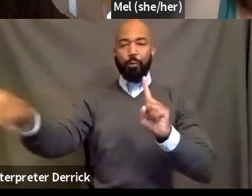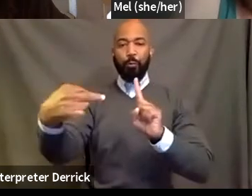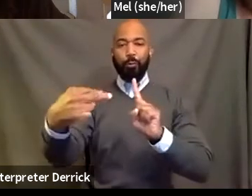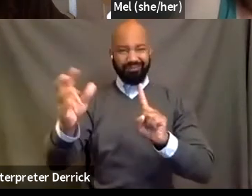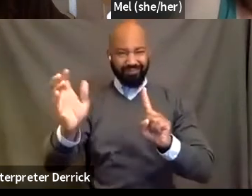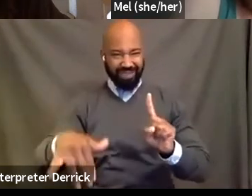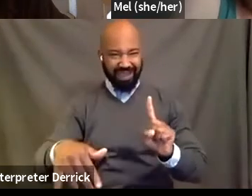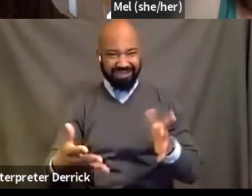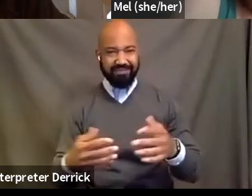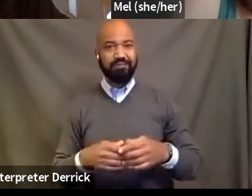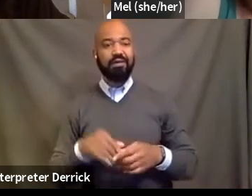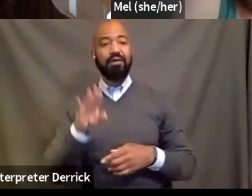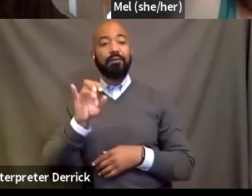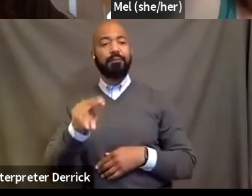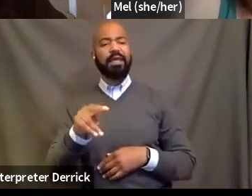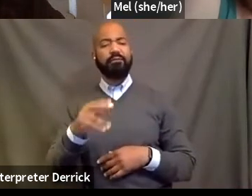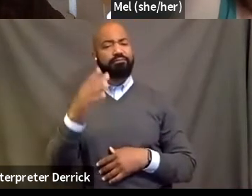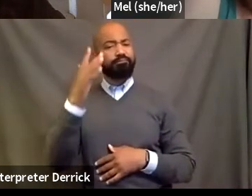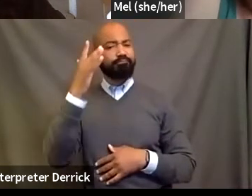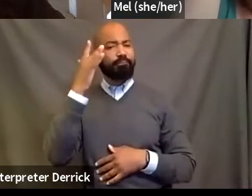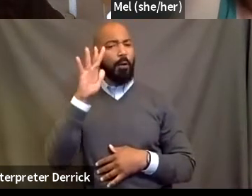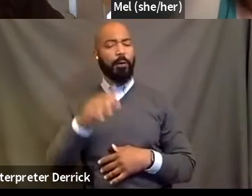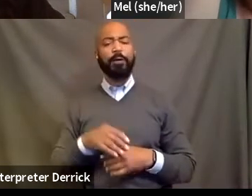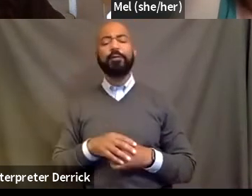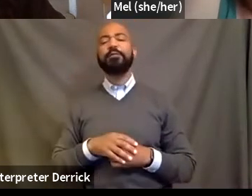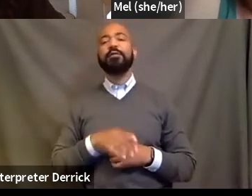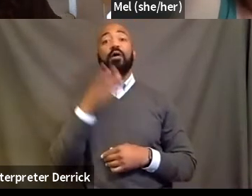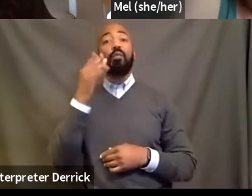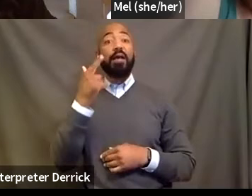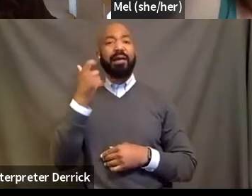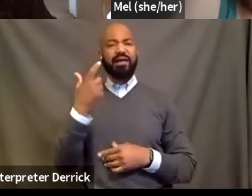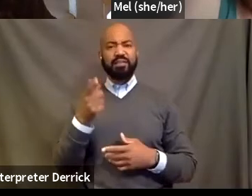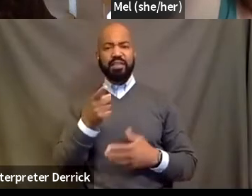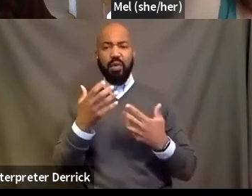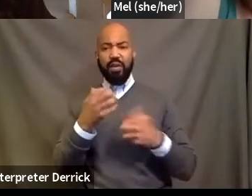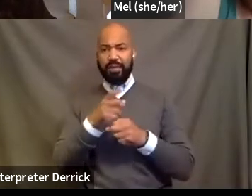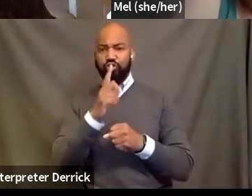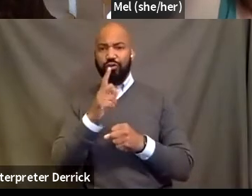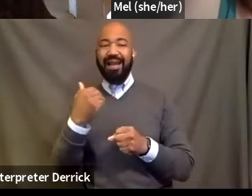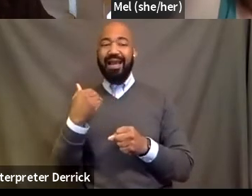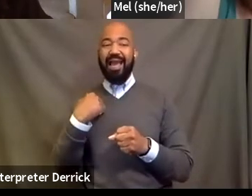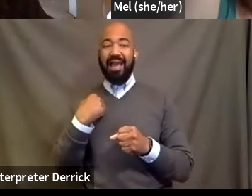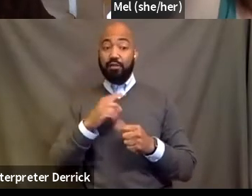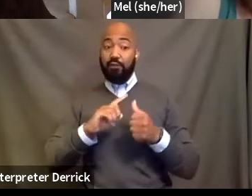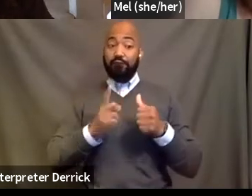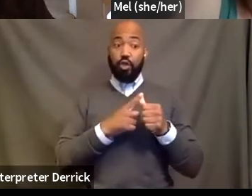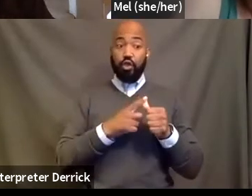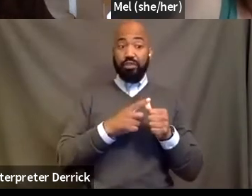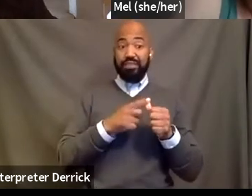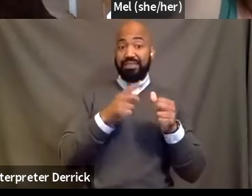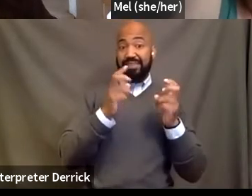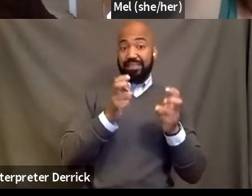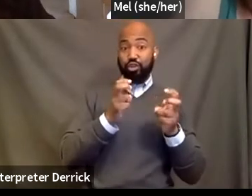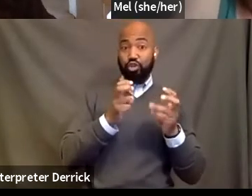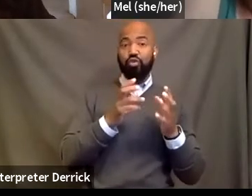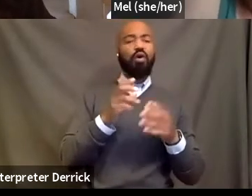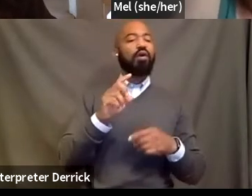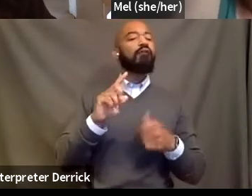Leah (she/her): The first issue because we're like cool will we can do this again and we often say that the zein is special but not precious, meaning that we want to.